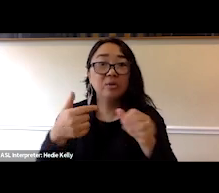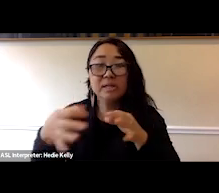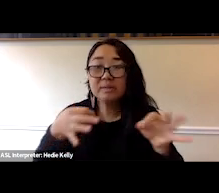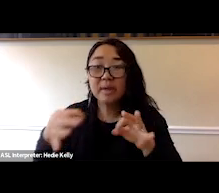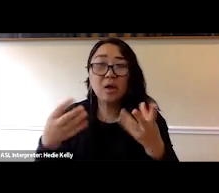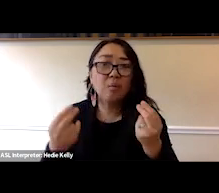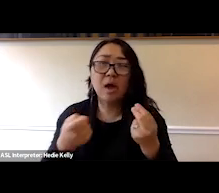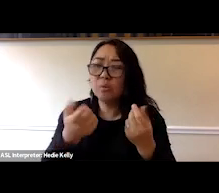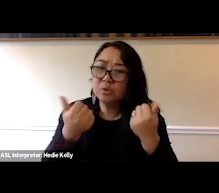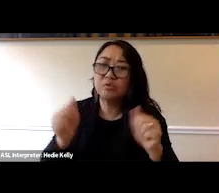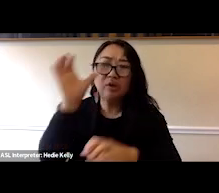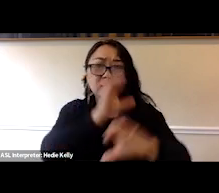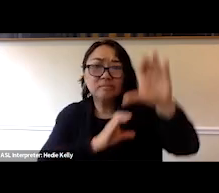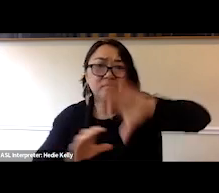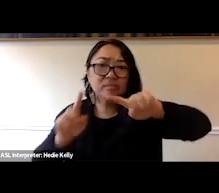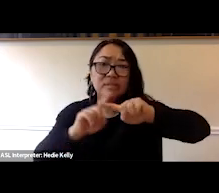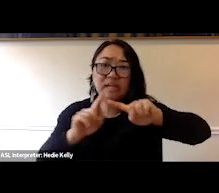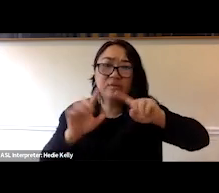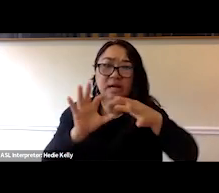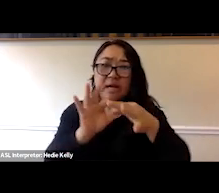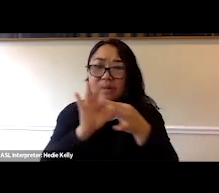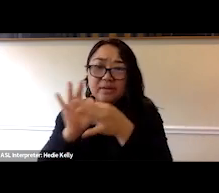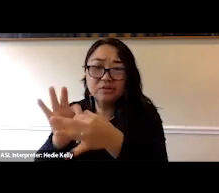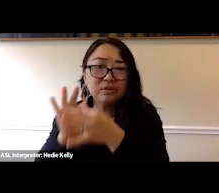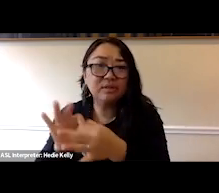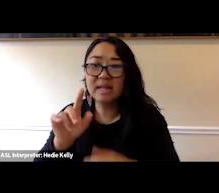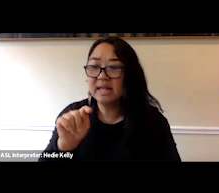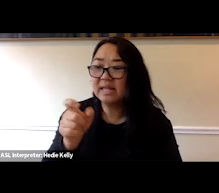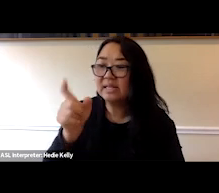of these different combinations of text overtop of color.